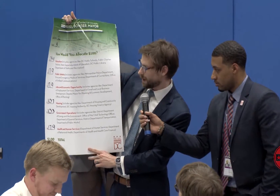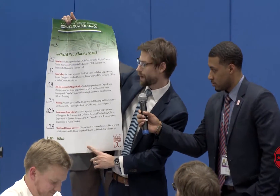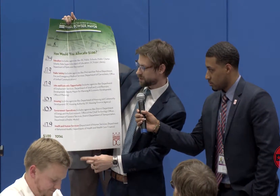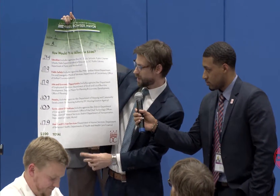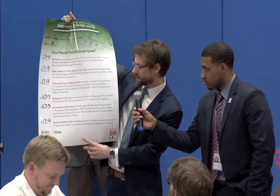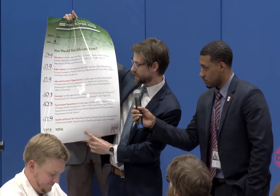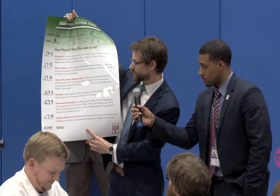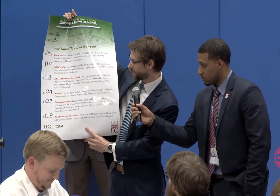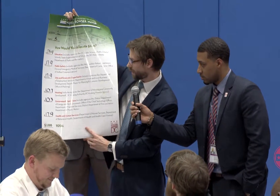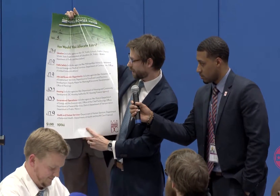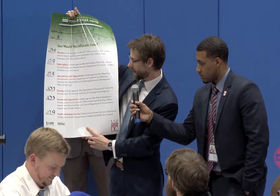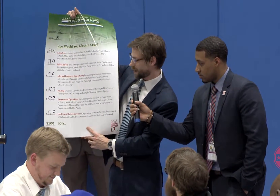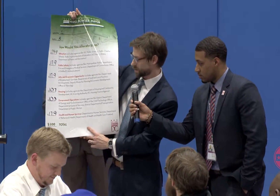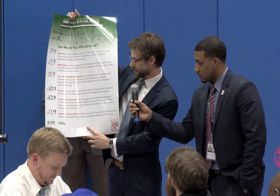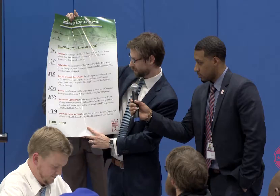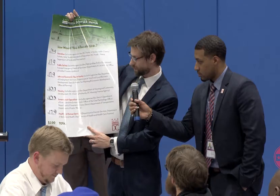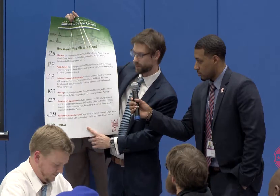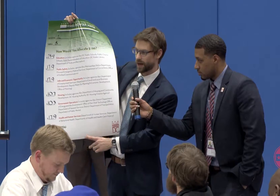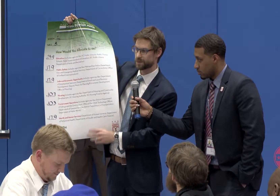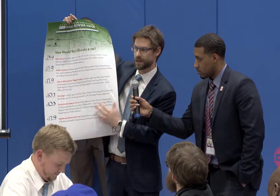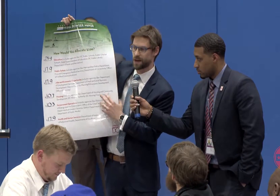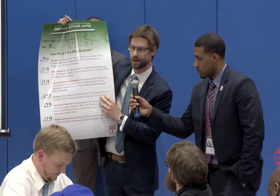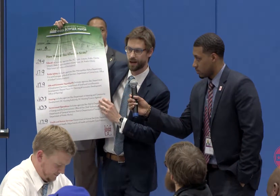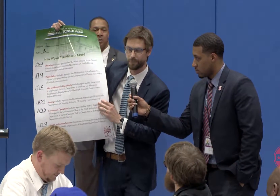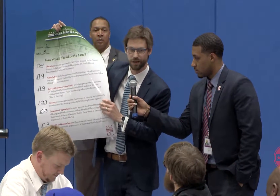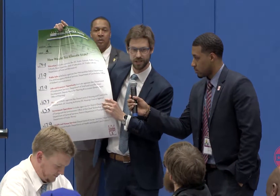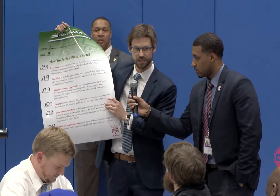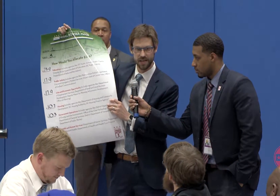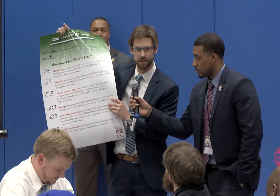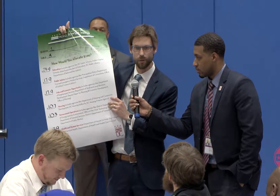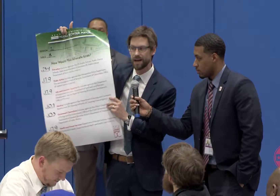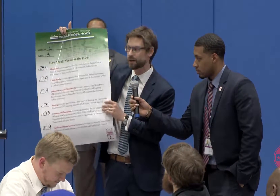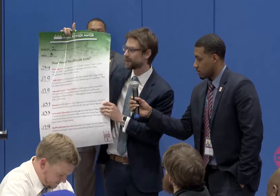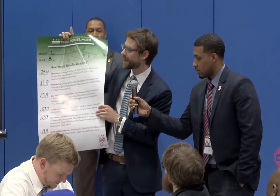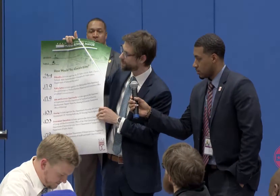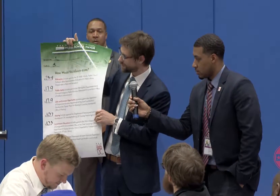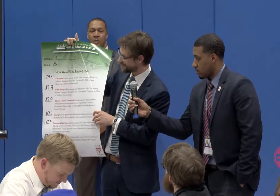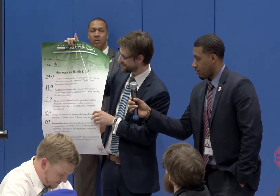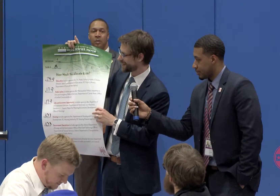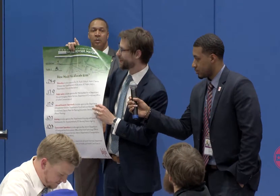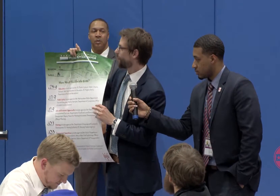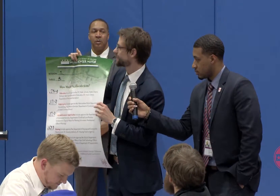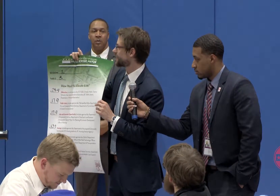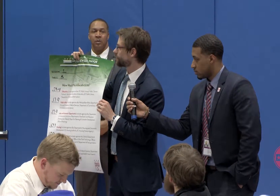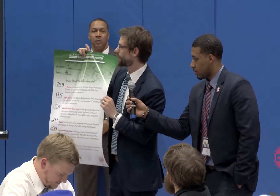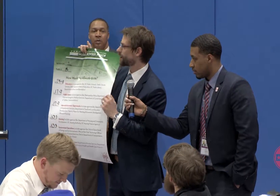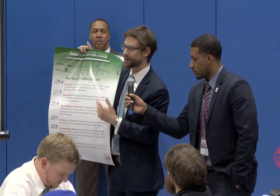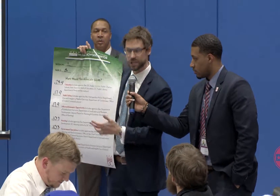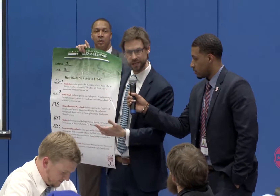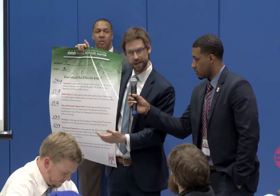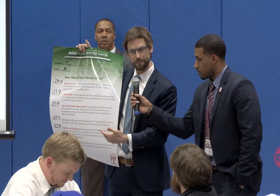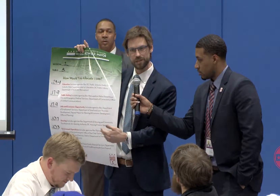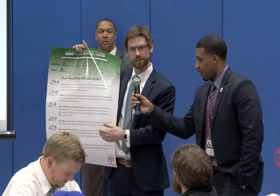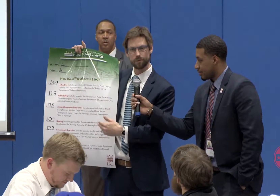ABOUT 10 EACH FOR HOUSING AND GOVERNMENT OPERATIONS AND THE WAY THAT WE CAME TO THIS WAS THAT WE ORIGINALLY OUR BUDGET